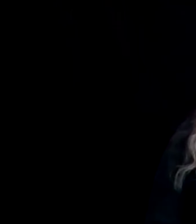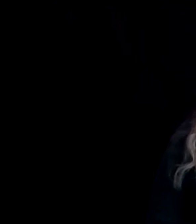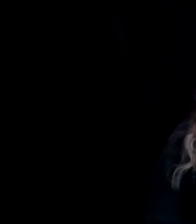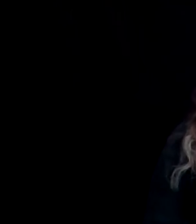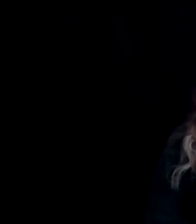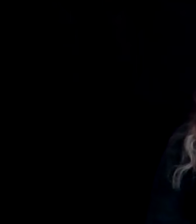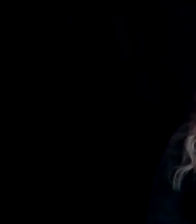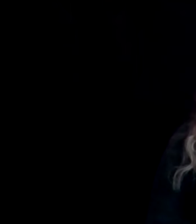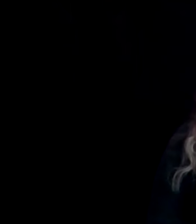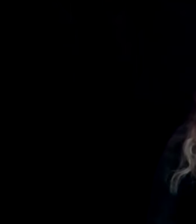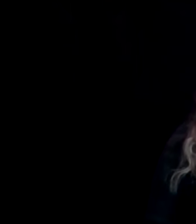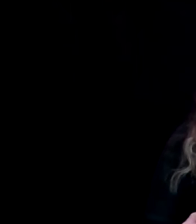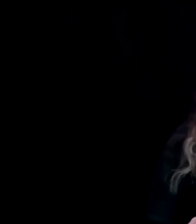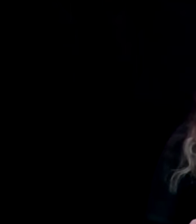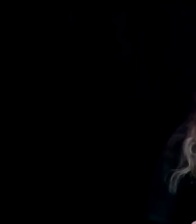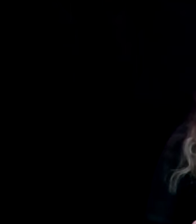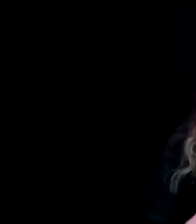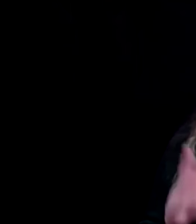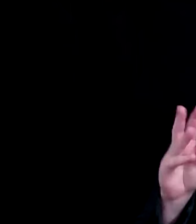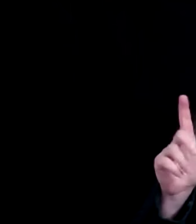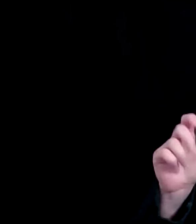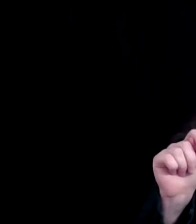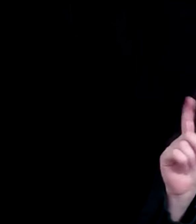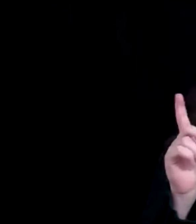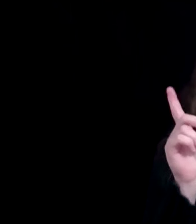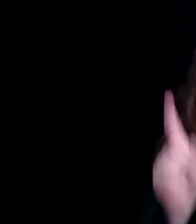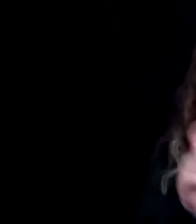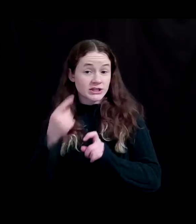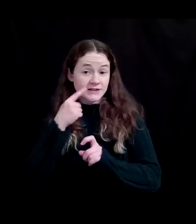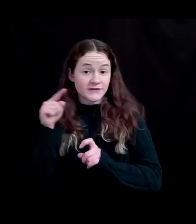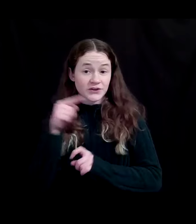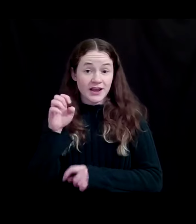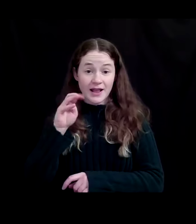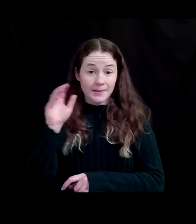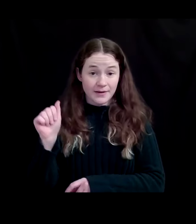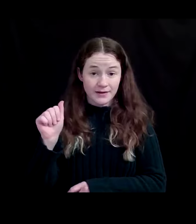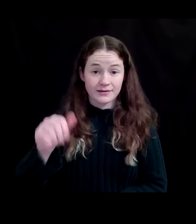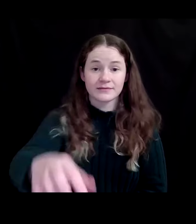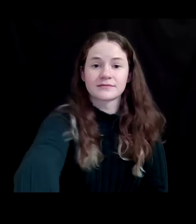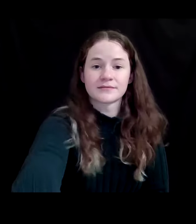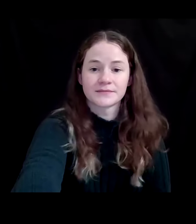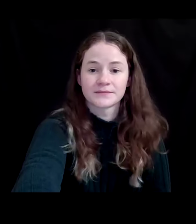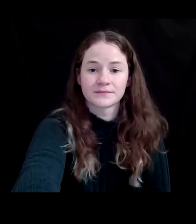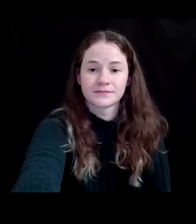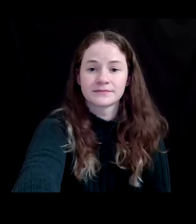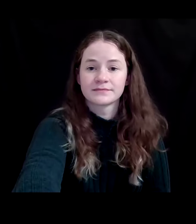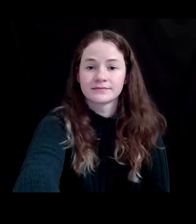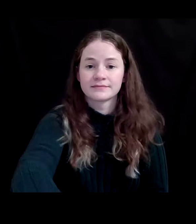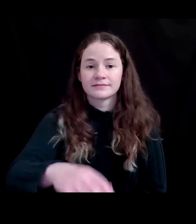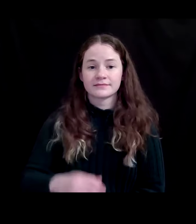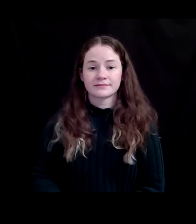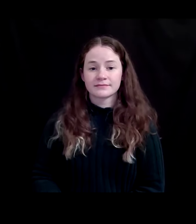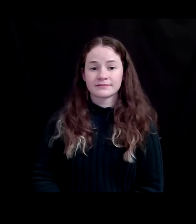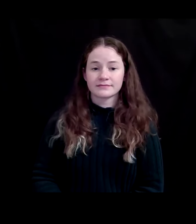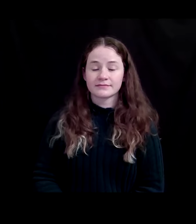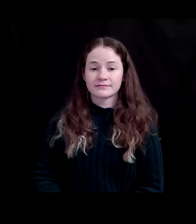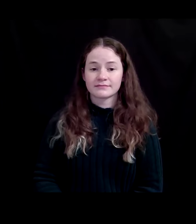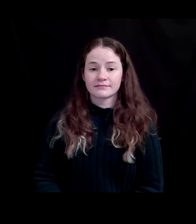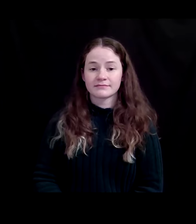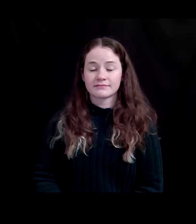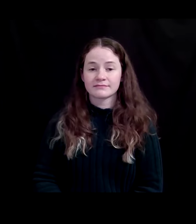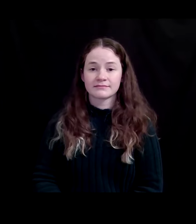questions or comments for Emma?